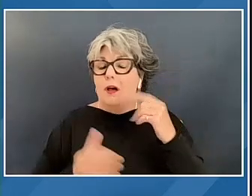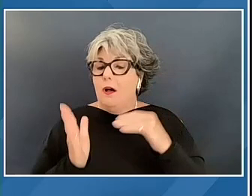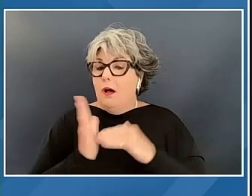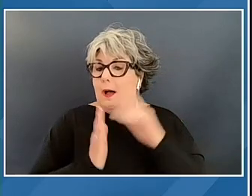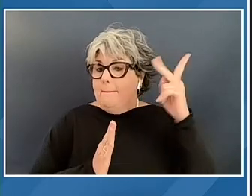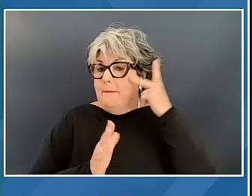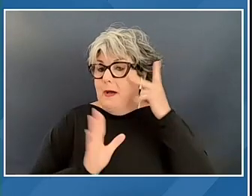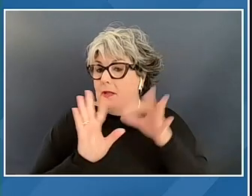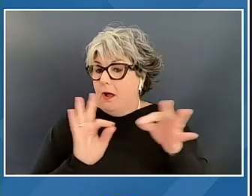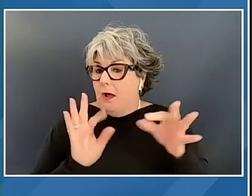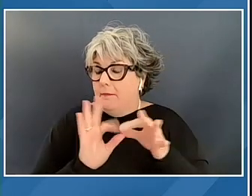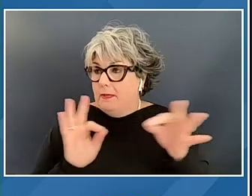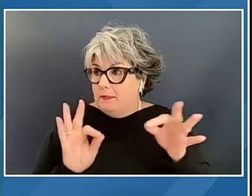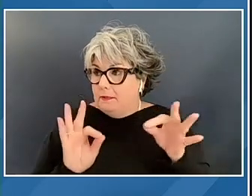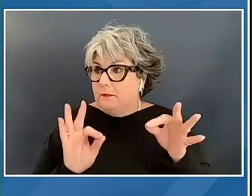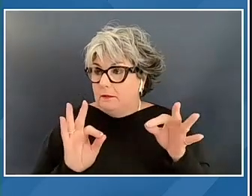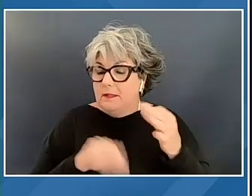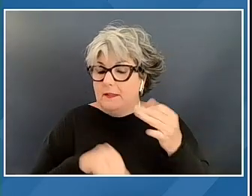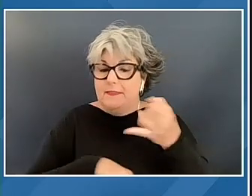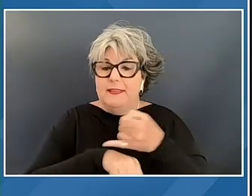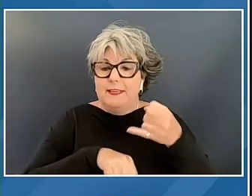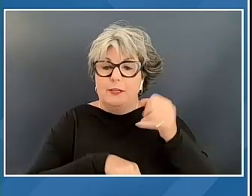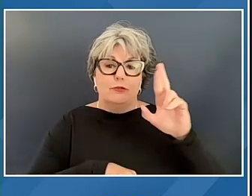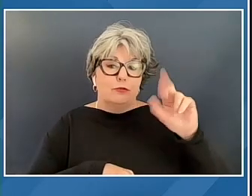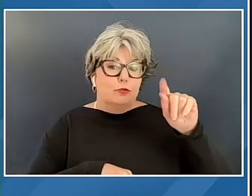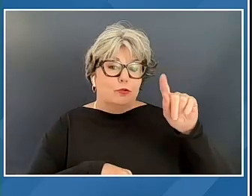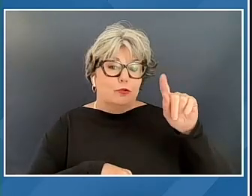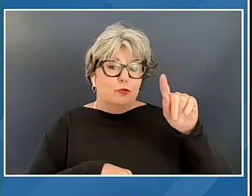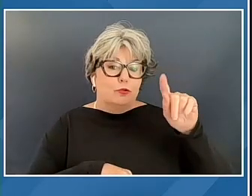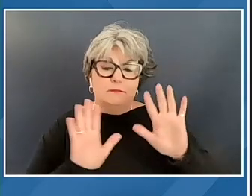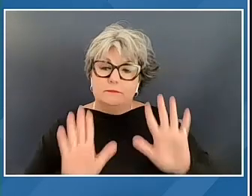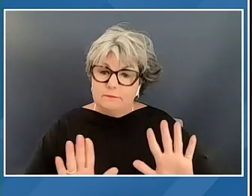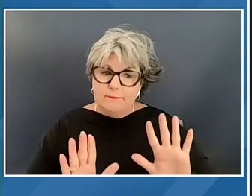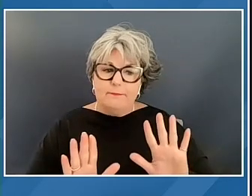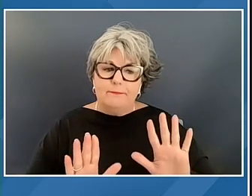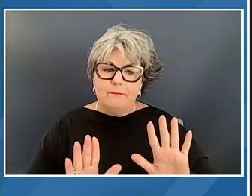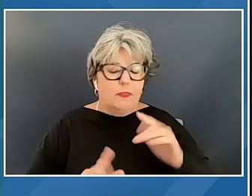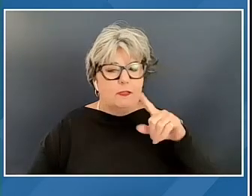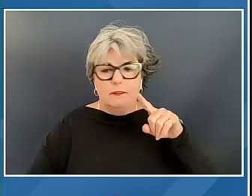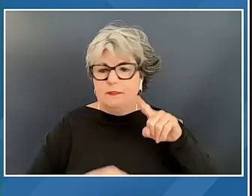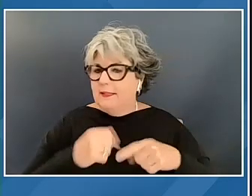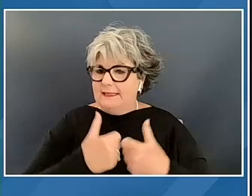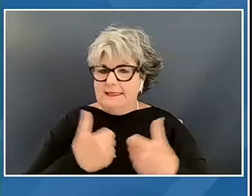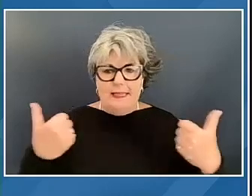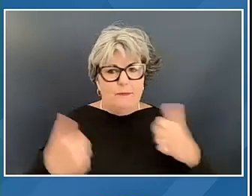interest rate charged on student loans. That is something that is set by Congress and is not controlled by the Department.